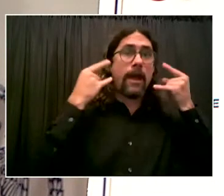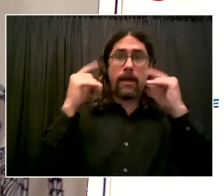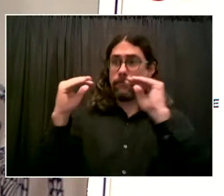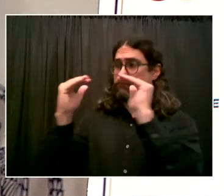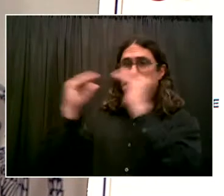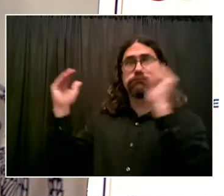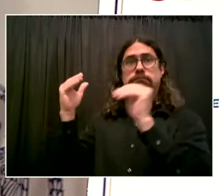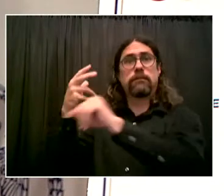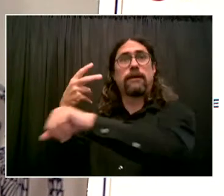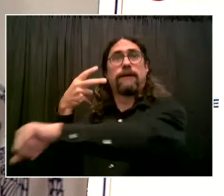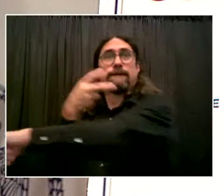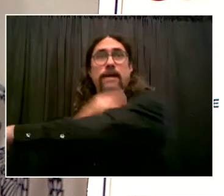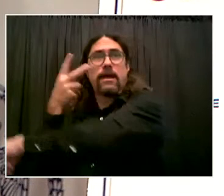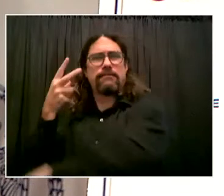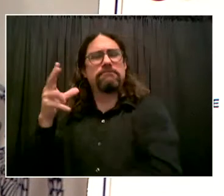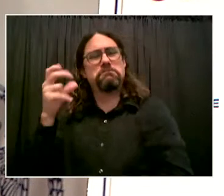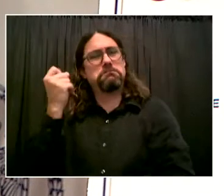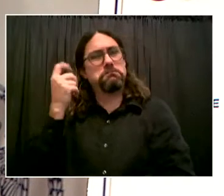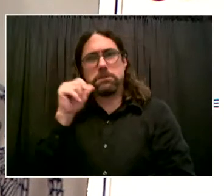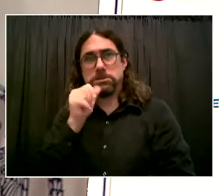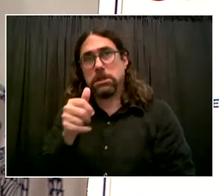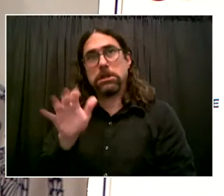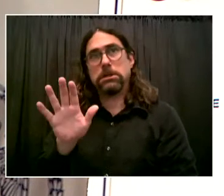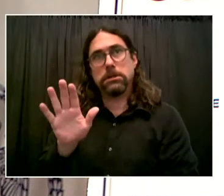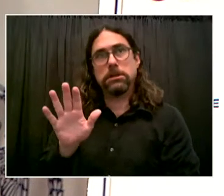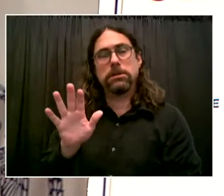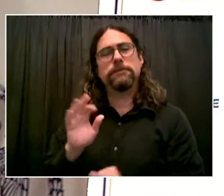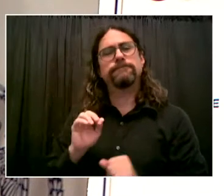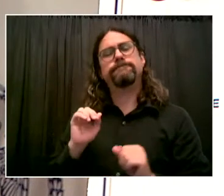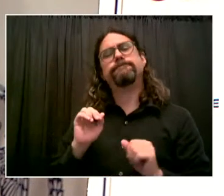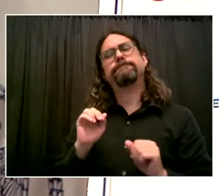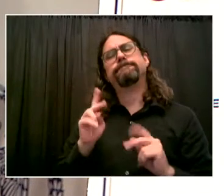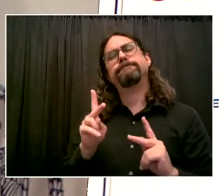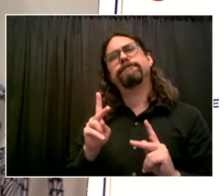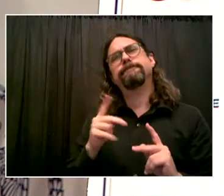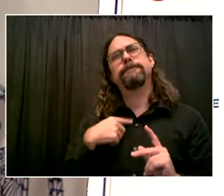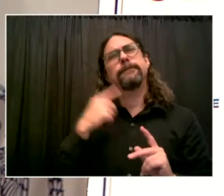> >I UNDERSTANDING YOUR SAYING MASKS ARE NOT REAPLCEENMT R FO VACCINE BUT ARE YOU ALSO CONCERNED ABOUT ECONOMIC